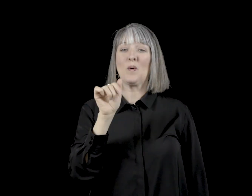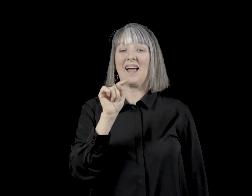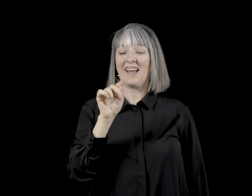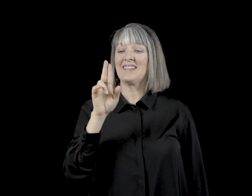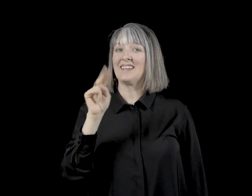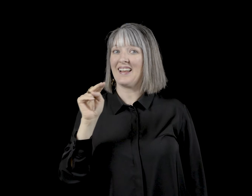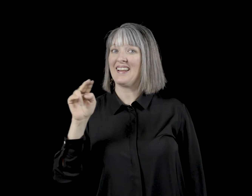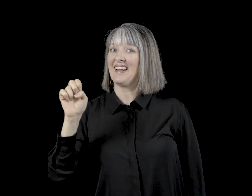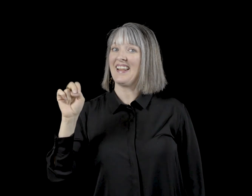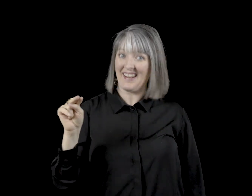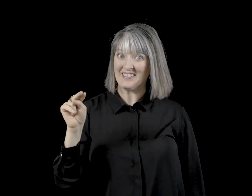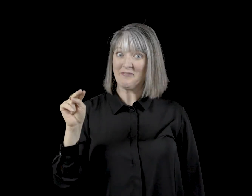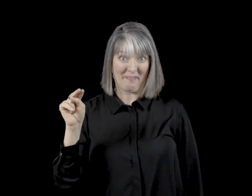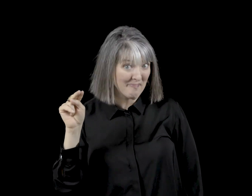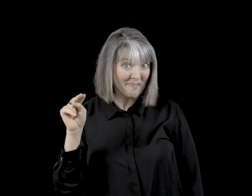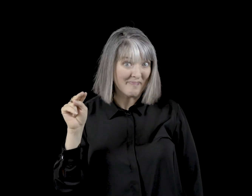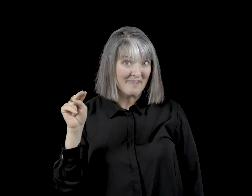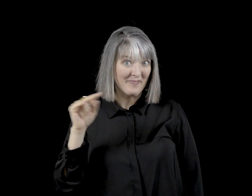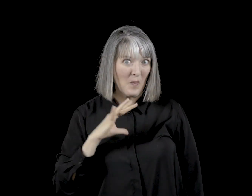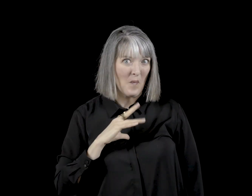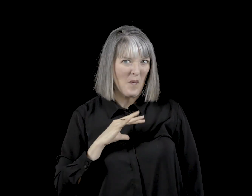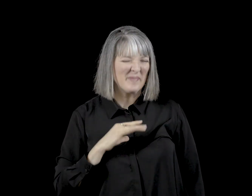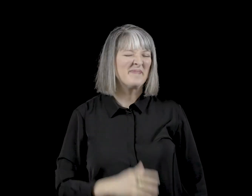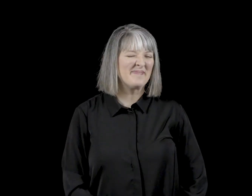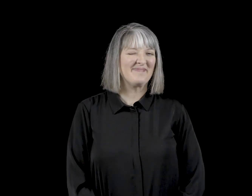AT, UN and EN Now how cool is that!